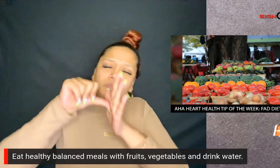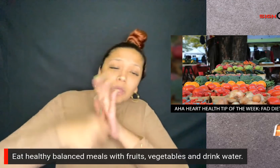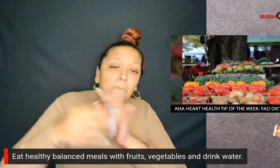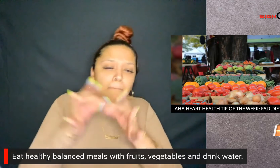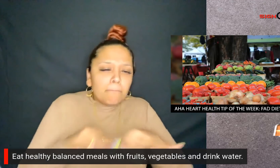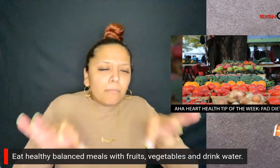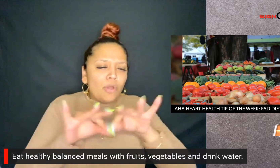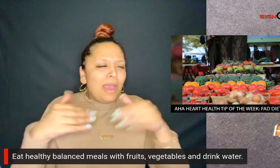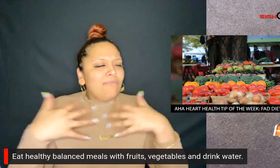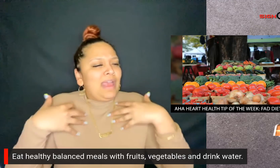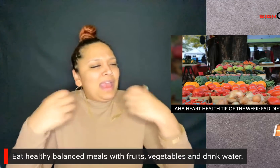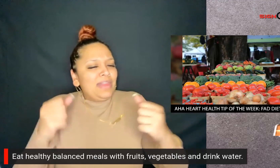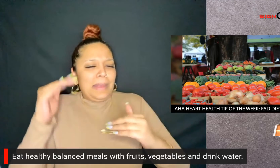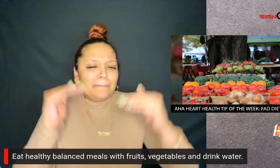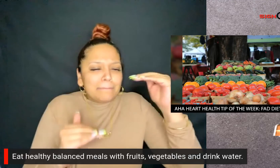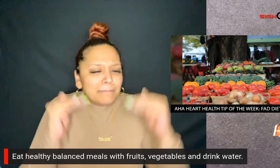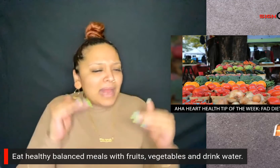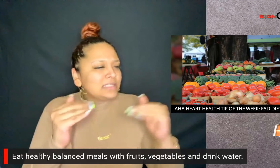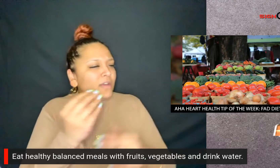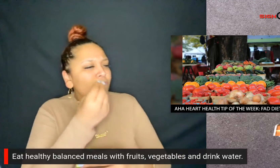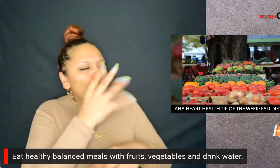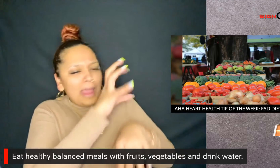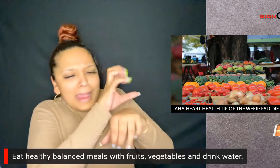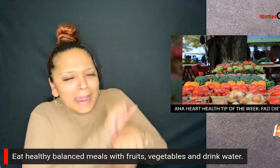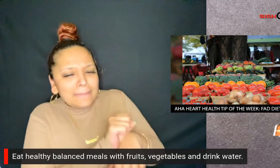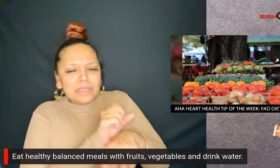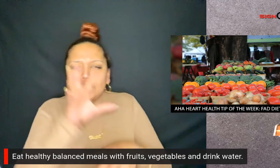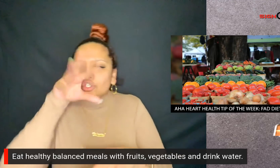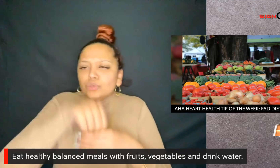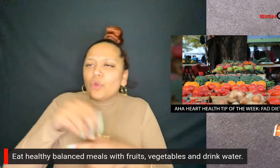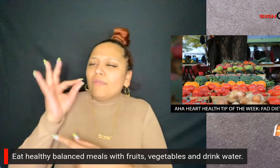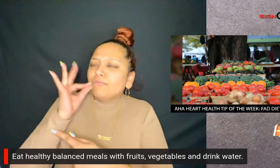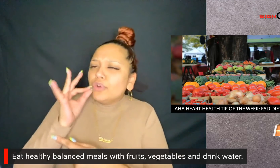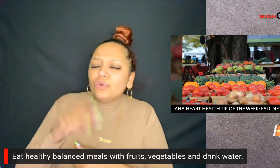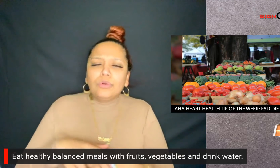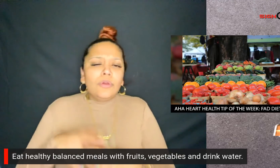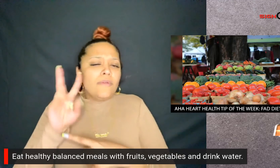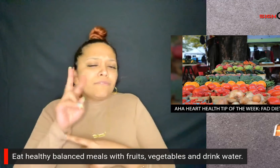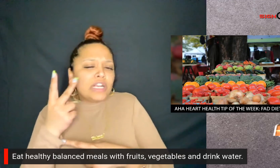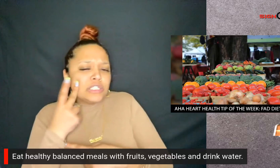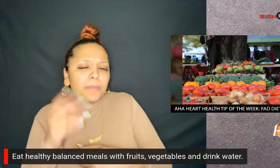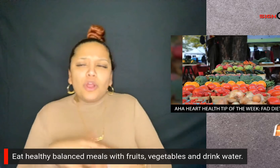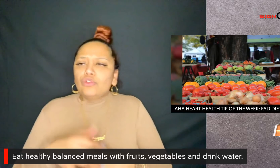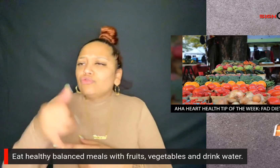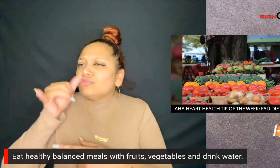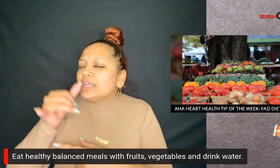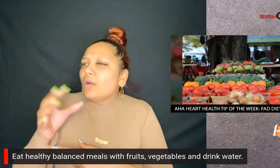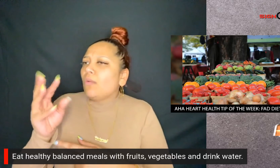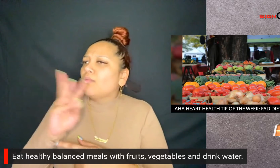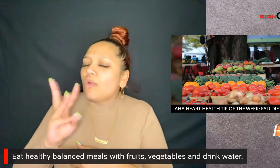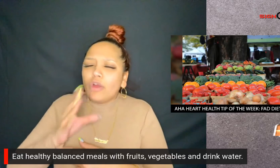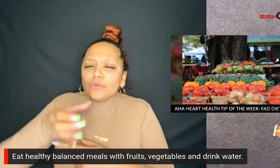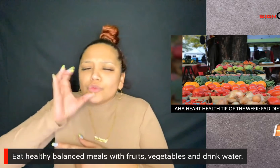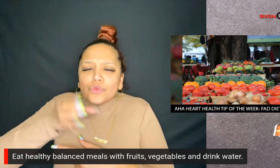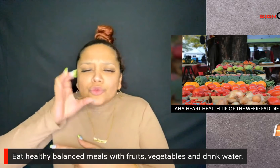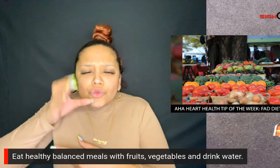loss programs the American Heart Association stresses the importance of healthy balanced